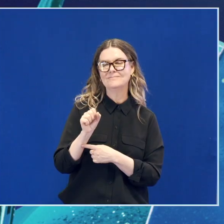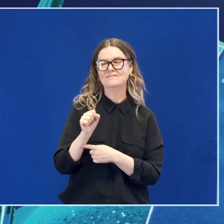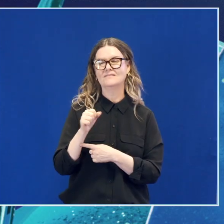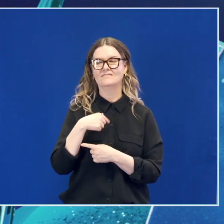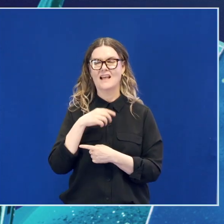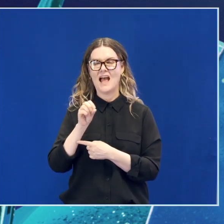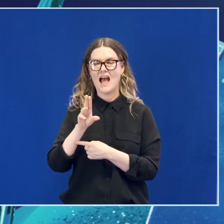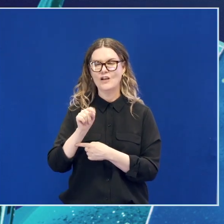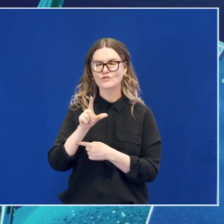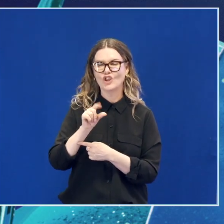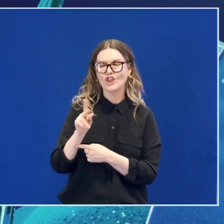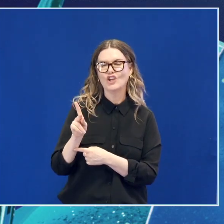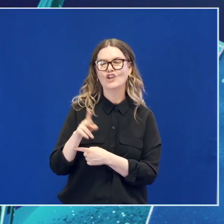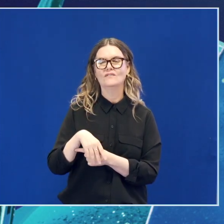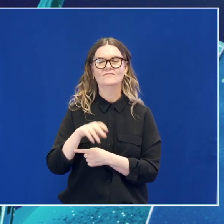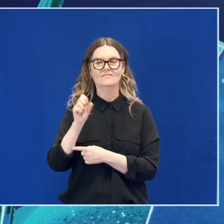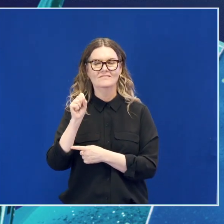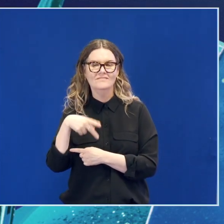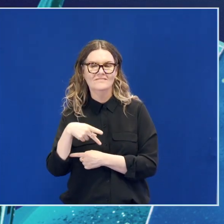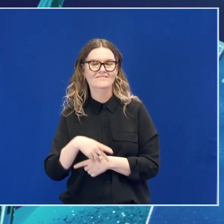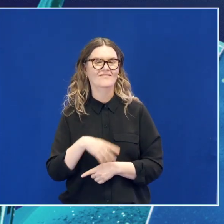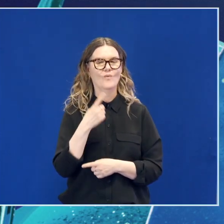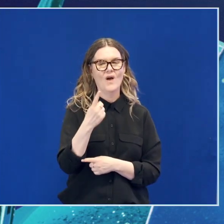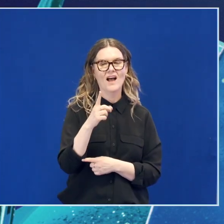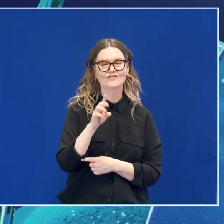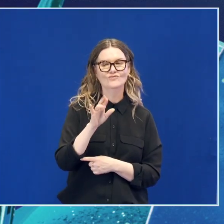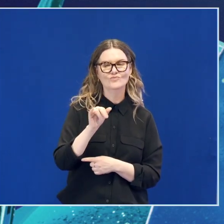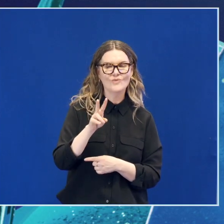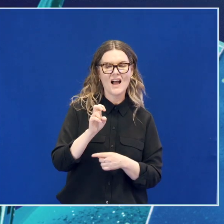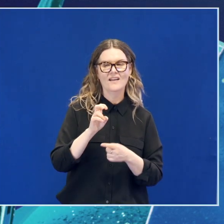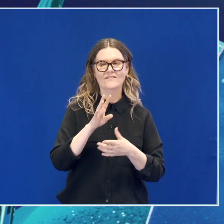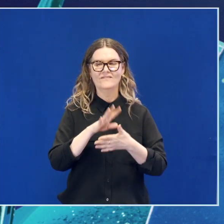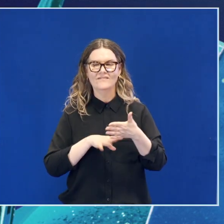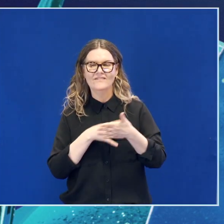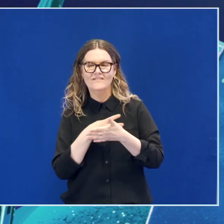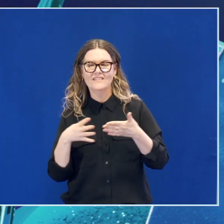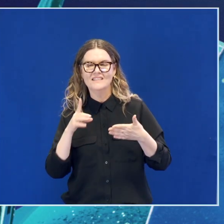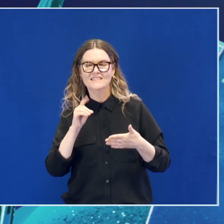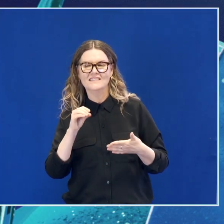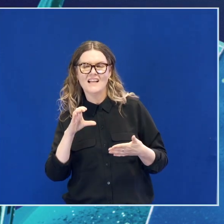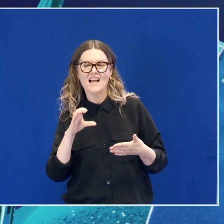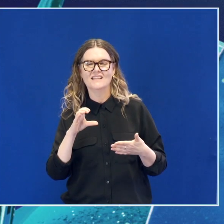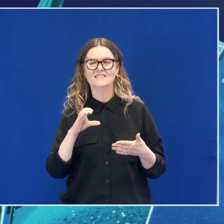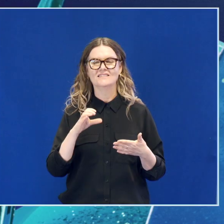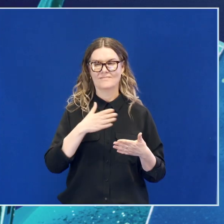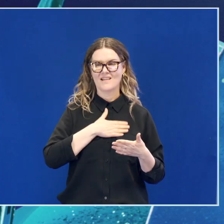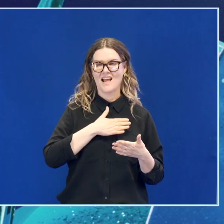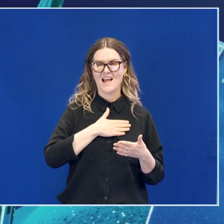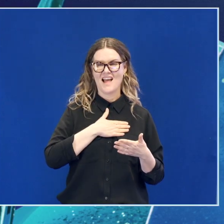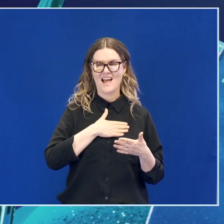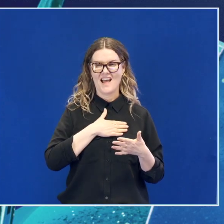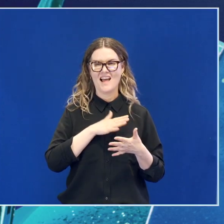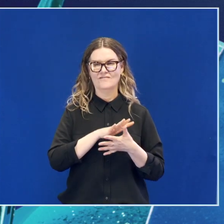and PowerPoint and Excel documents. In the upper left, it says Work IQ. That's a button. If I click on that button, it stops looking